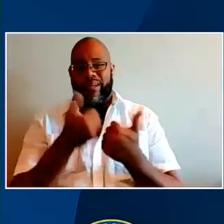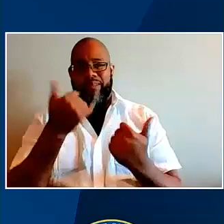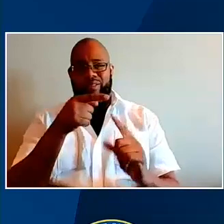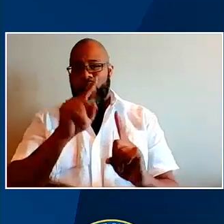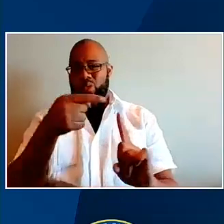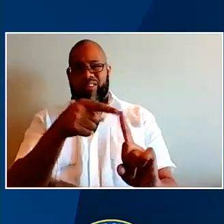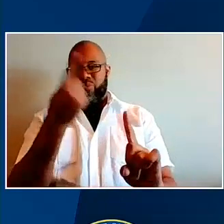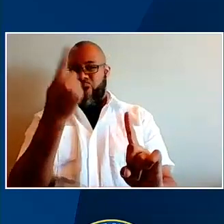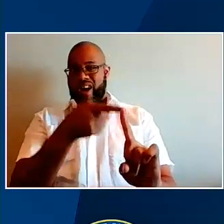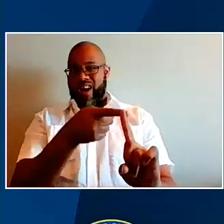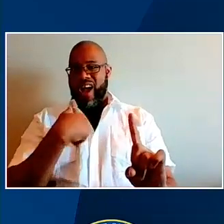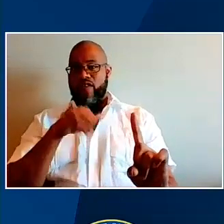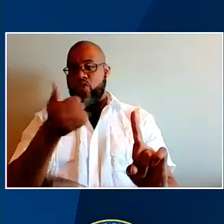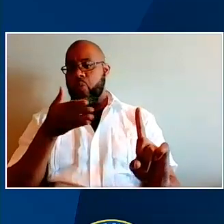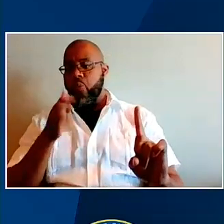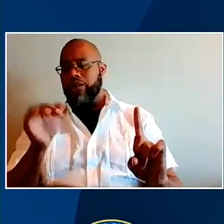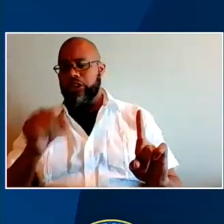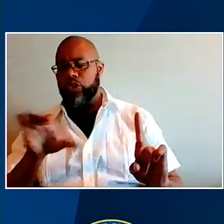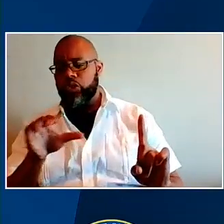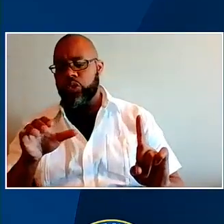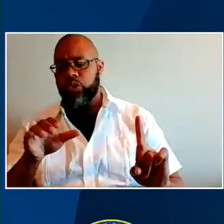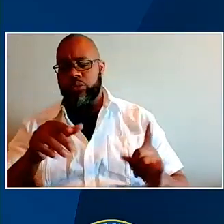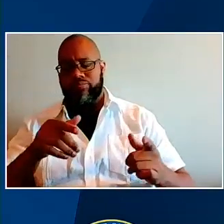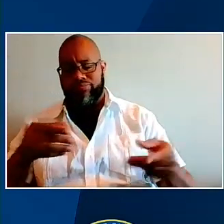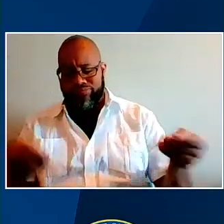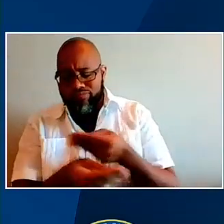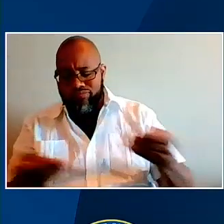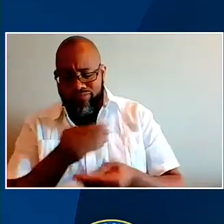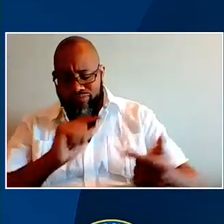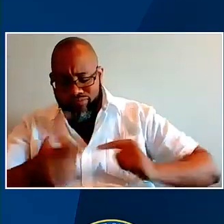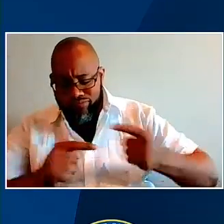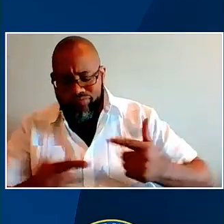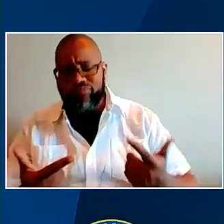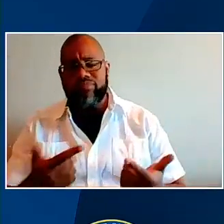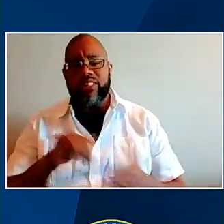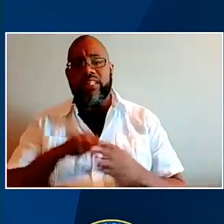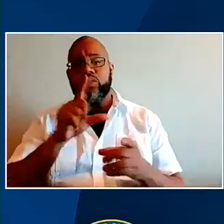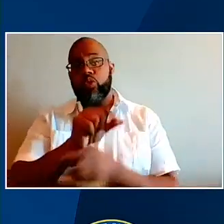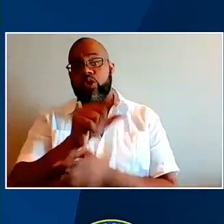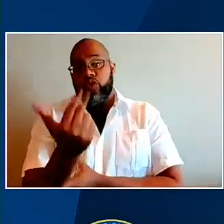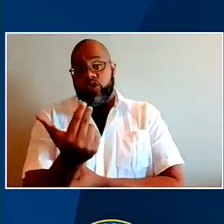are other ways to do reciprocity. In fact, in 2013, the states themselves